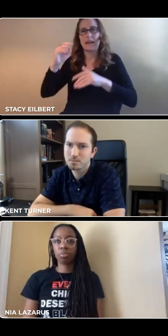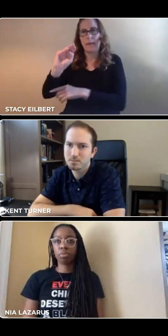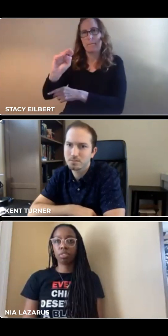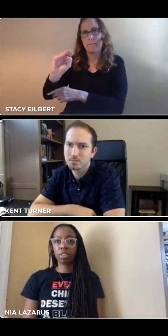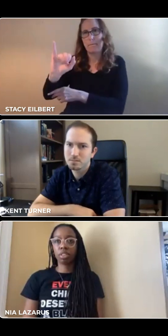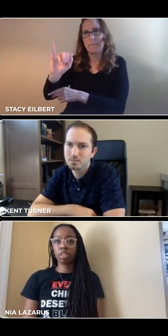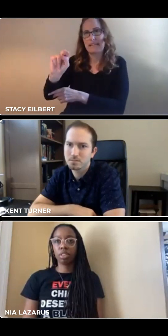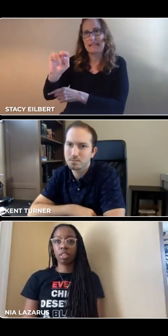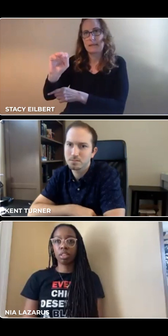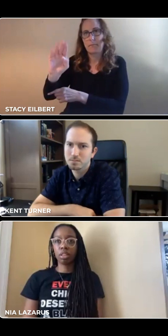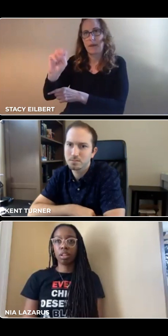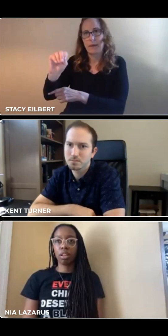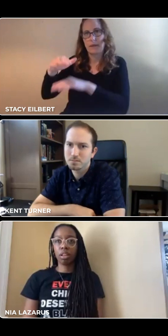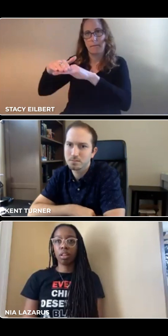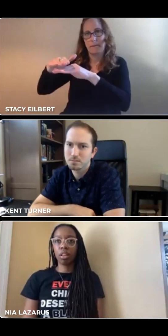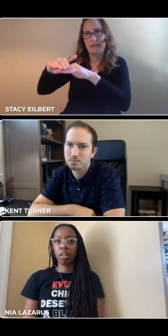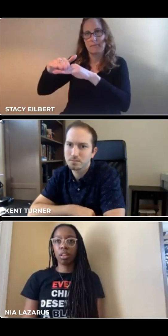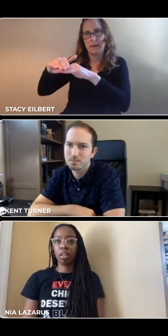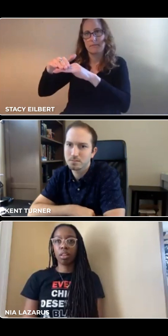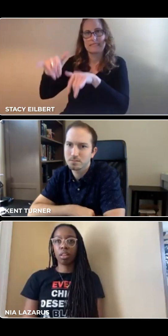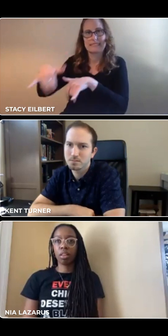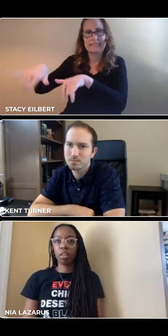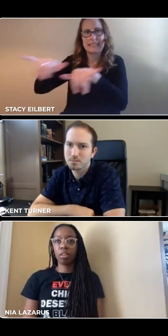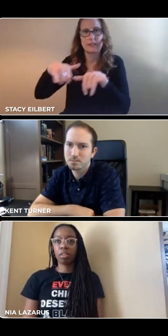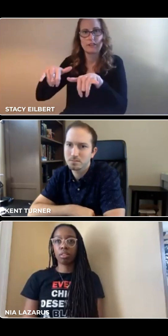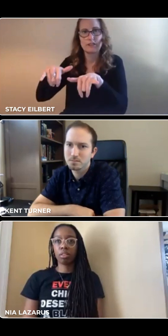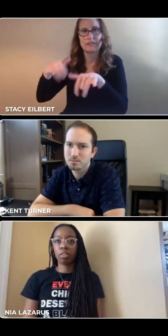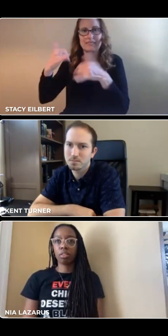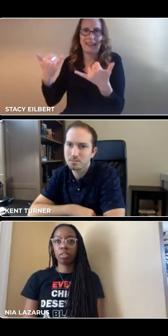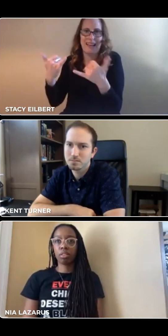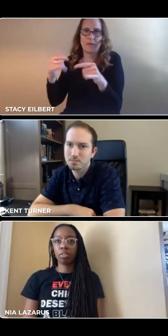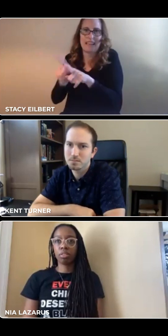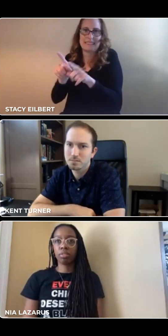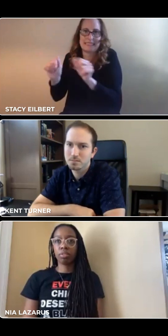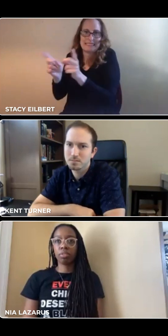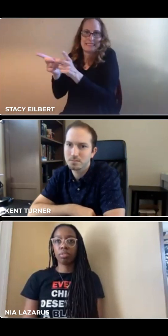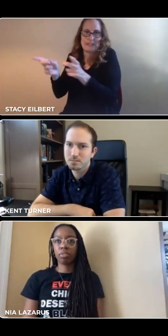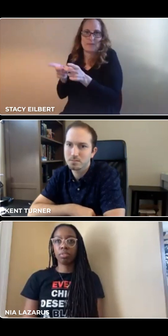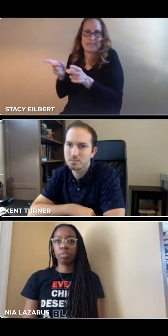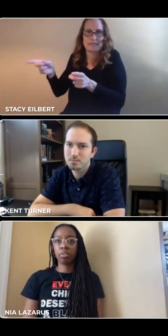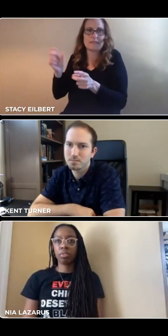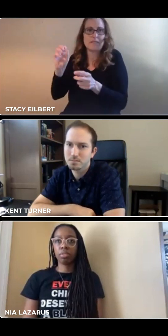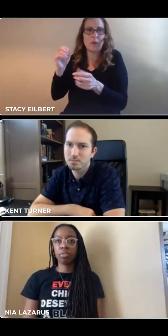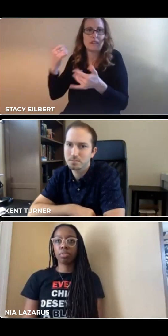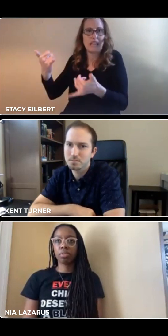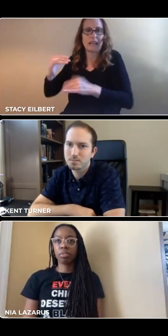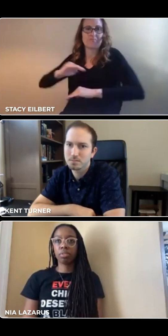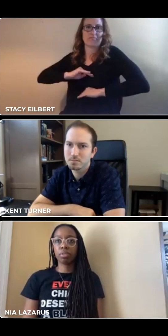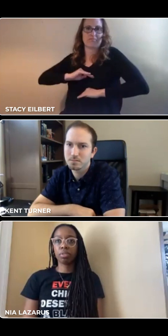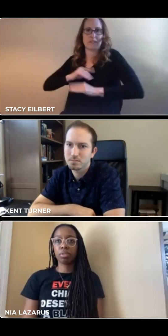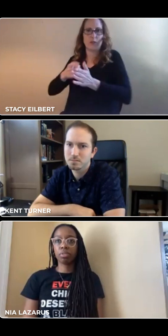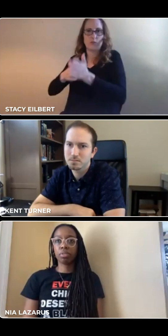we're able to address during the closure. As long as they set up a minimum standard